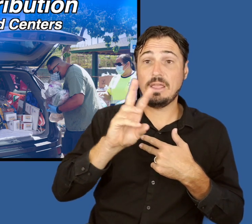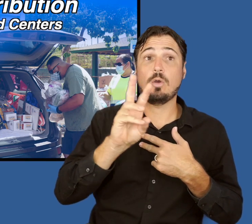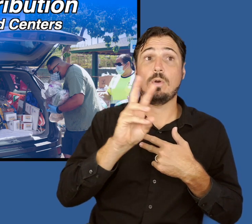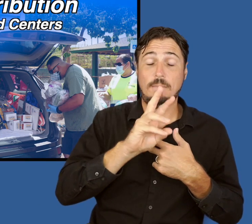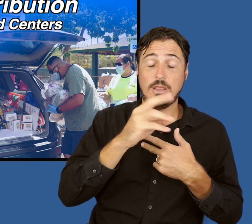and Fridays